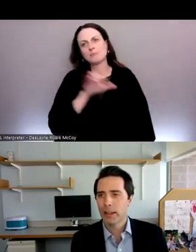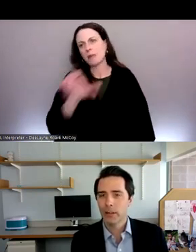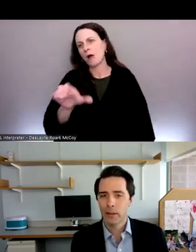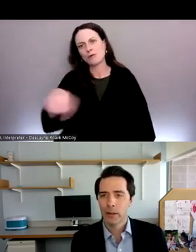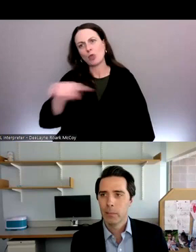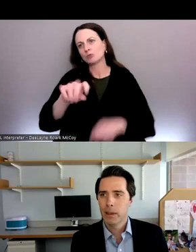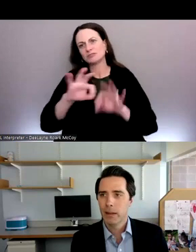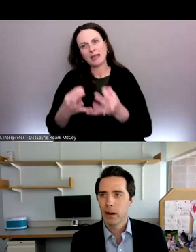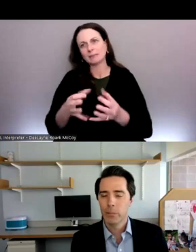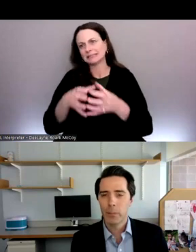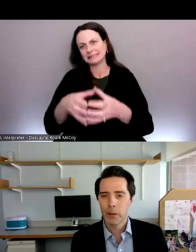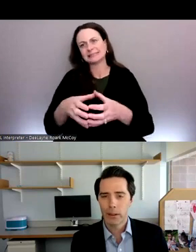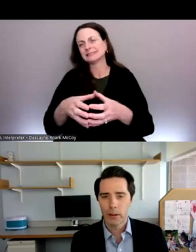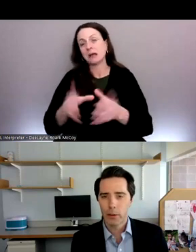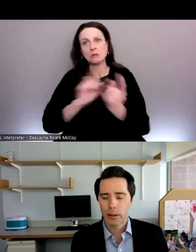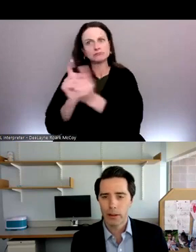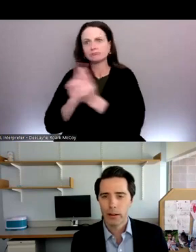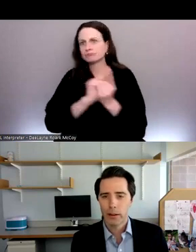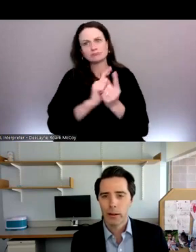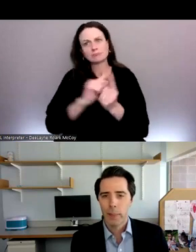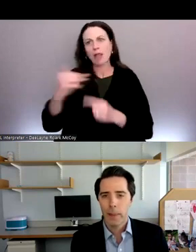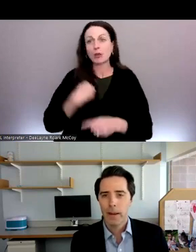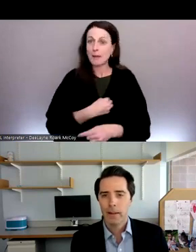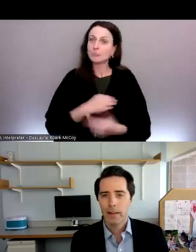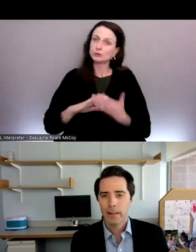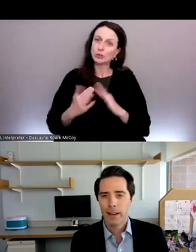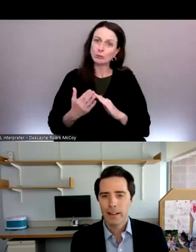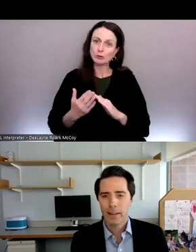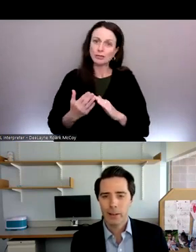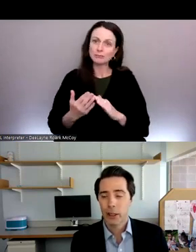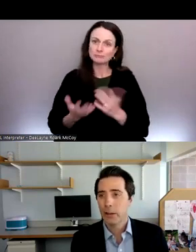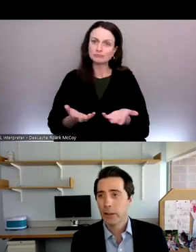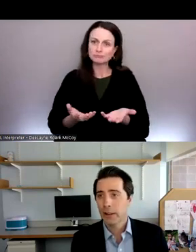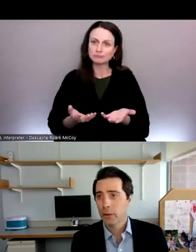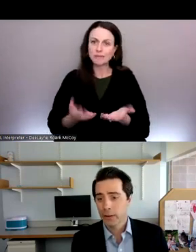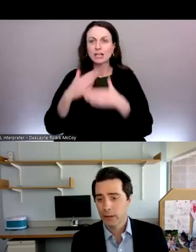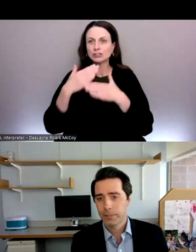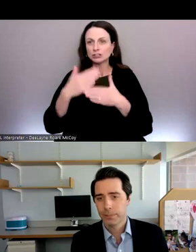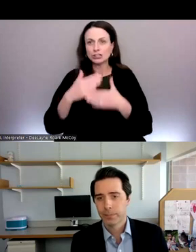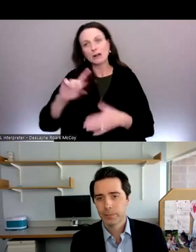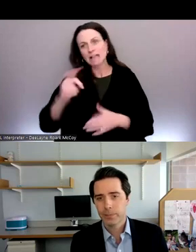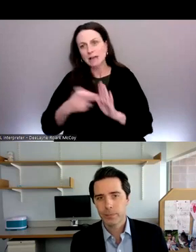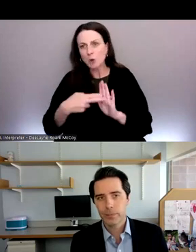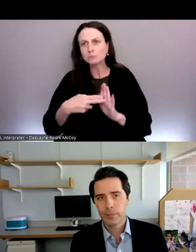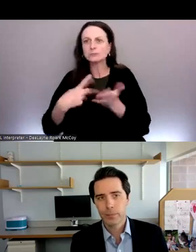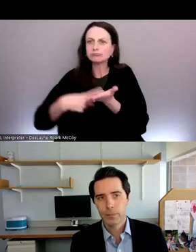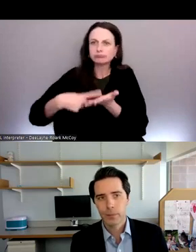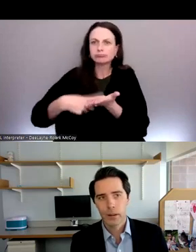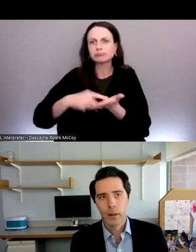they can meet other members of their community and they can share their diagnosis